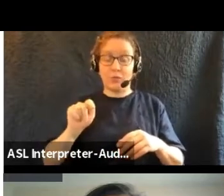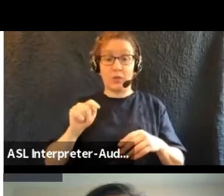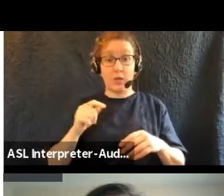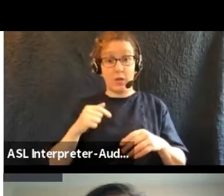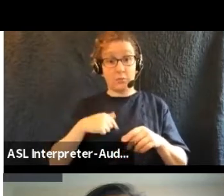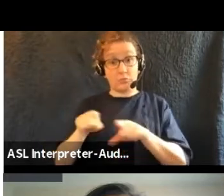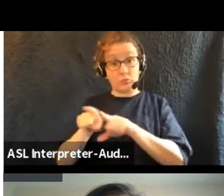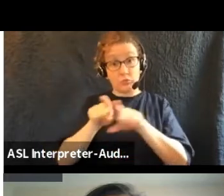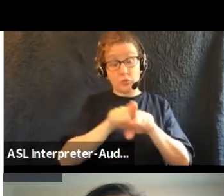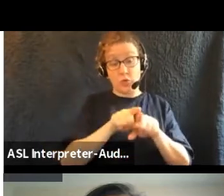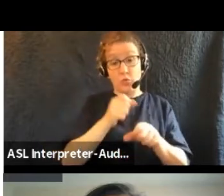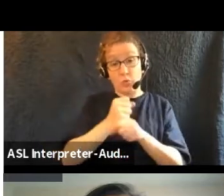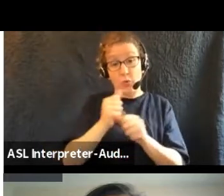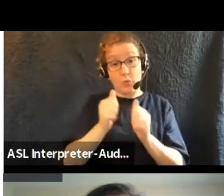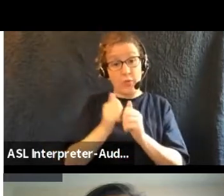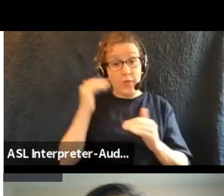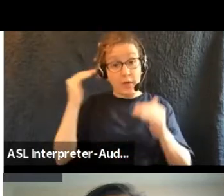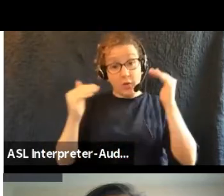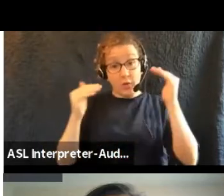they had hearing or vision loss.